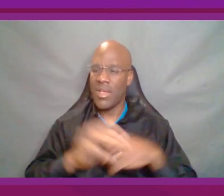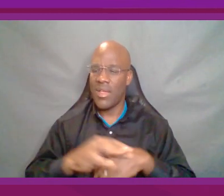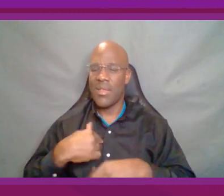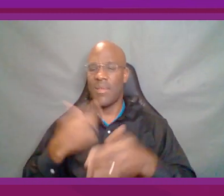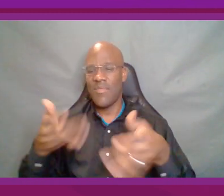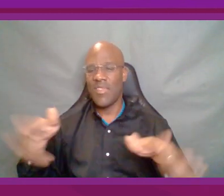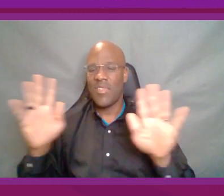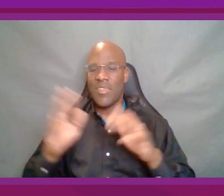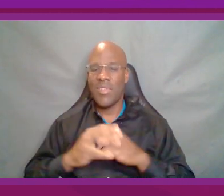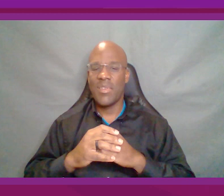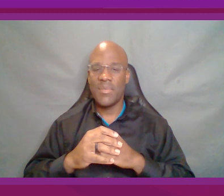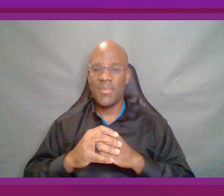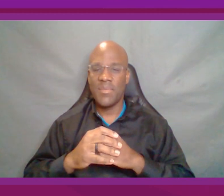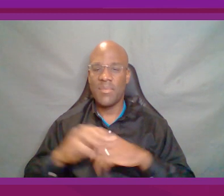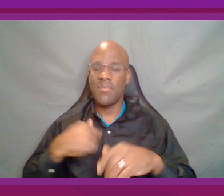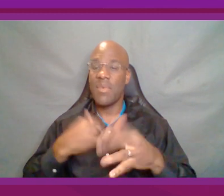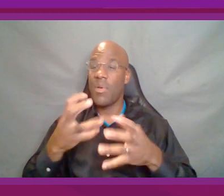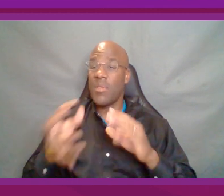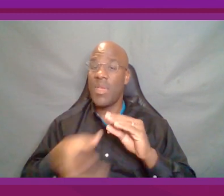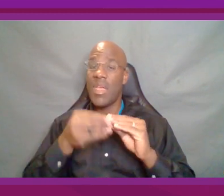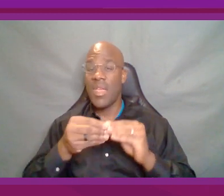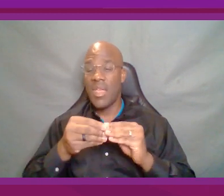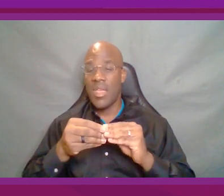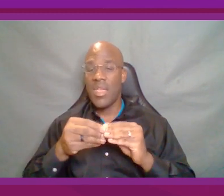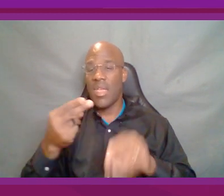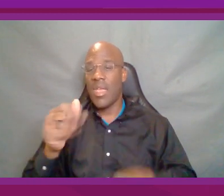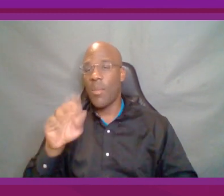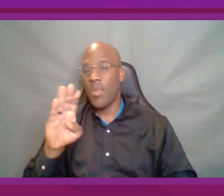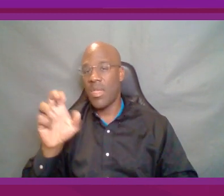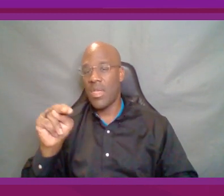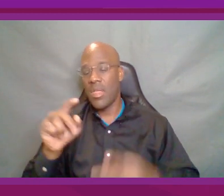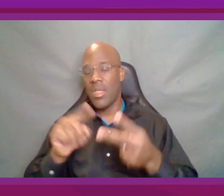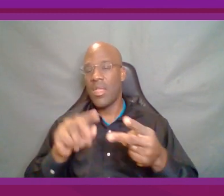[SEVANA]: This is Sevana speaking, um just to add on to the points of Haben and Nicholas,